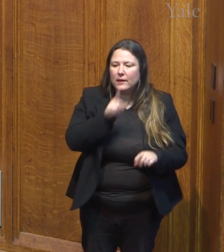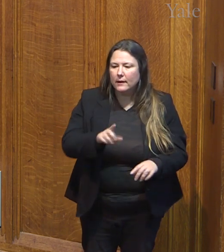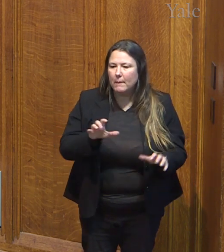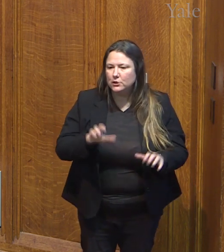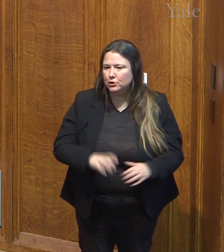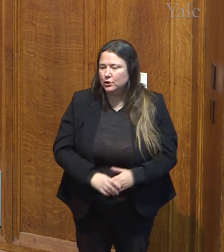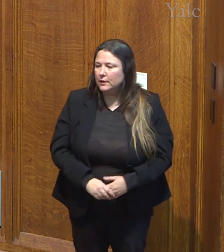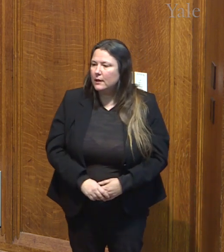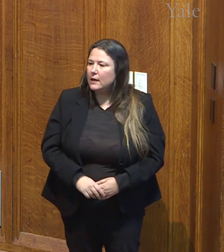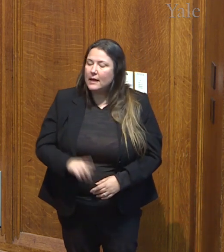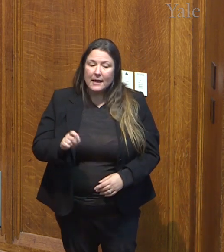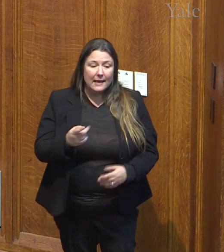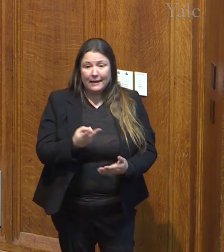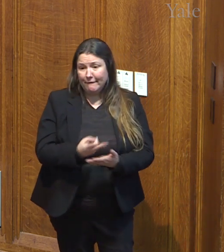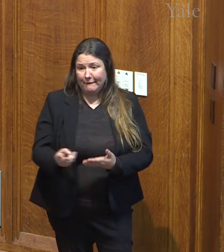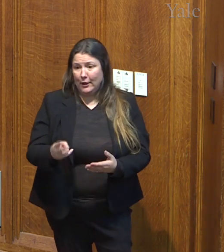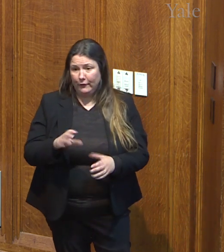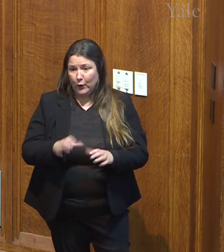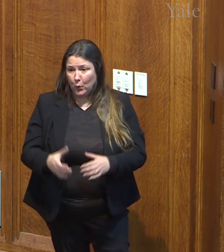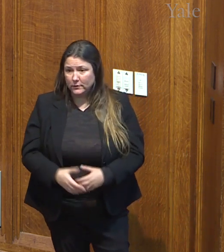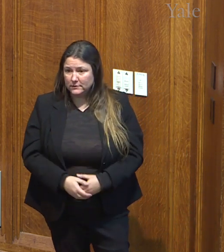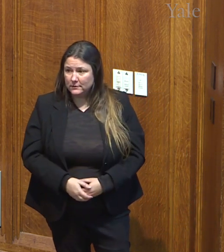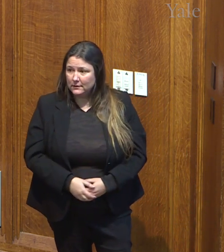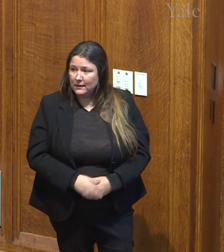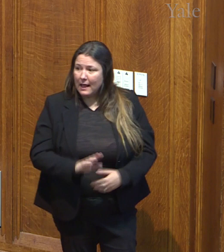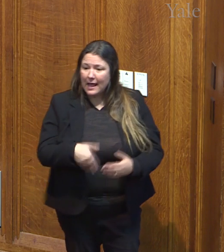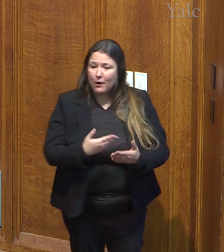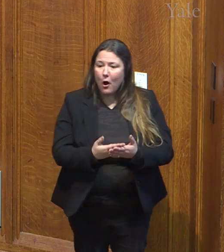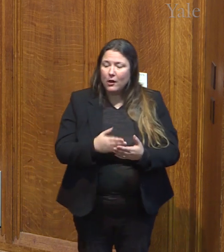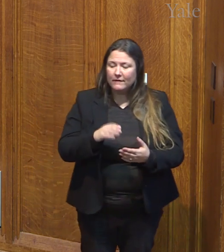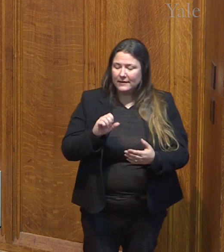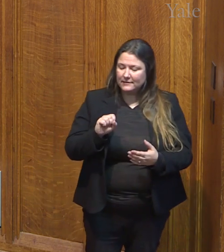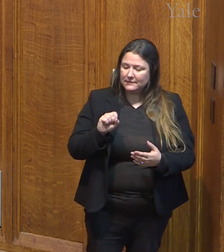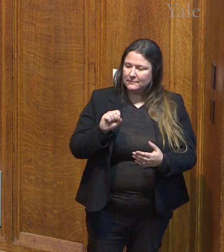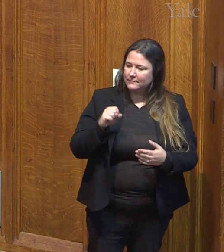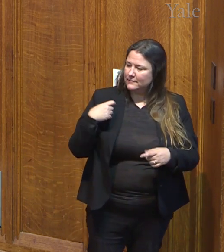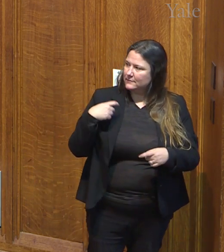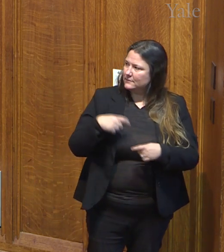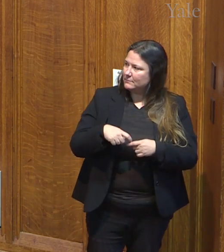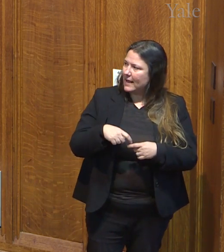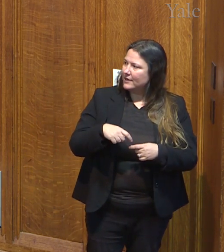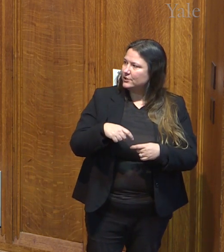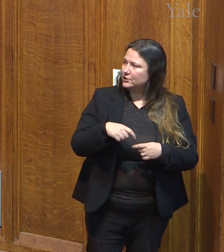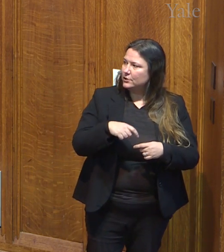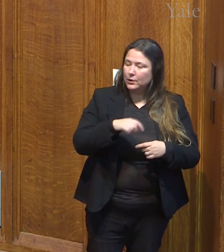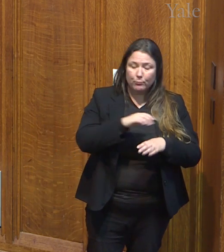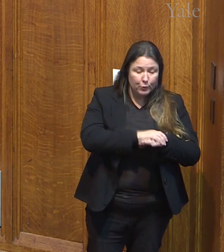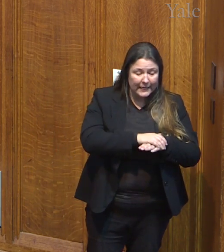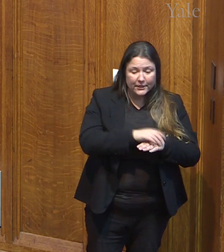He failed, of course, as did all of his Spanish, British, Dutch, French, German,